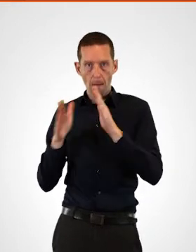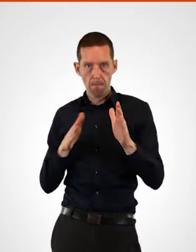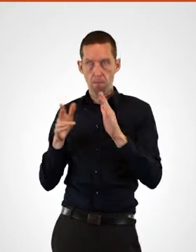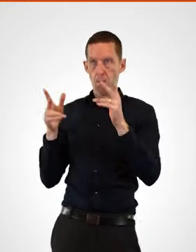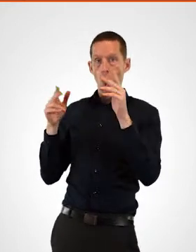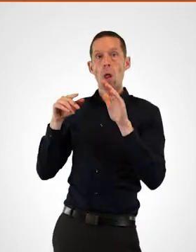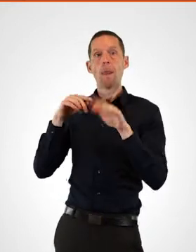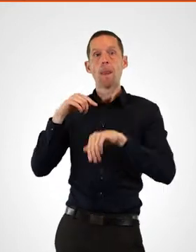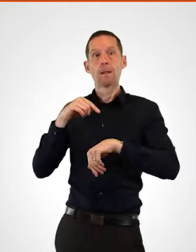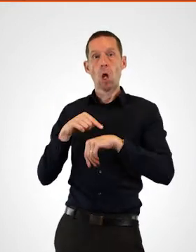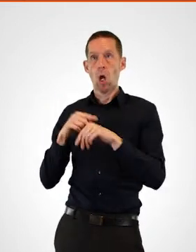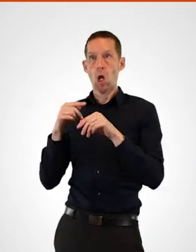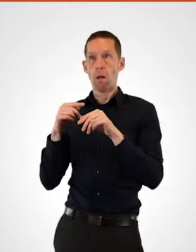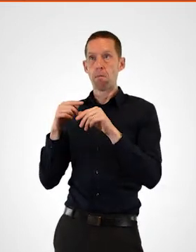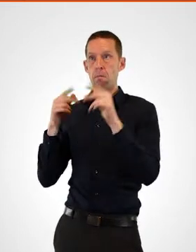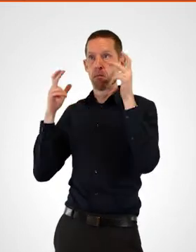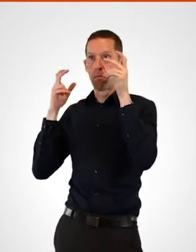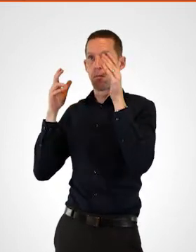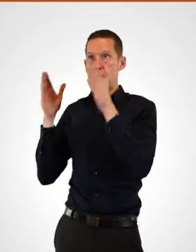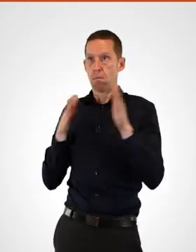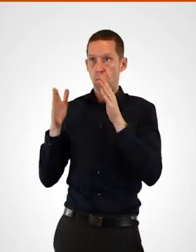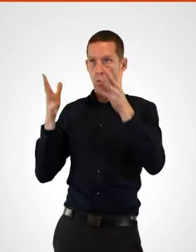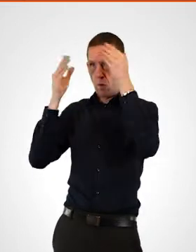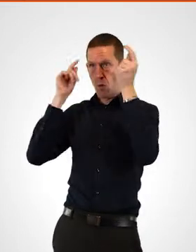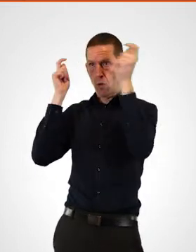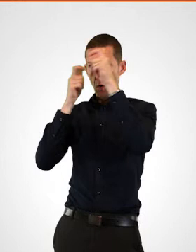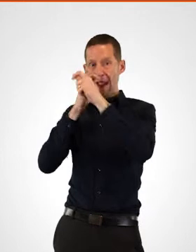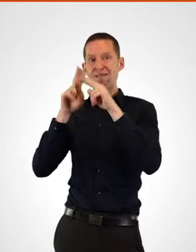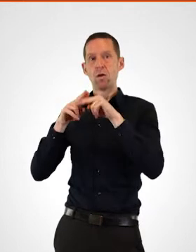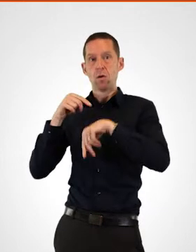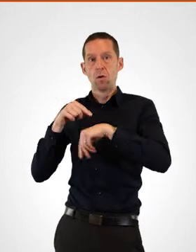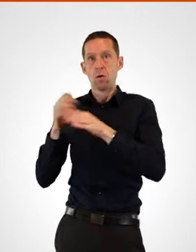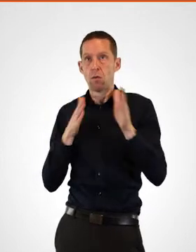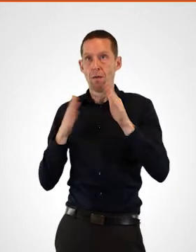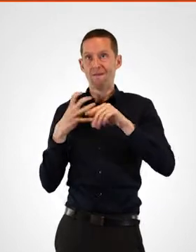then she thinks that this will help children develop much better phonological processing.